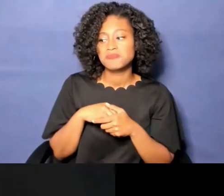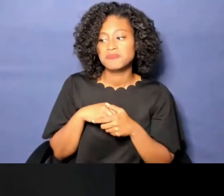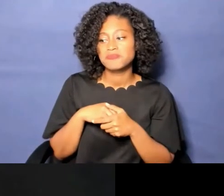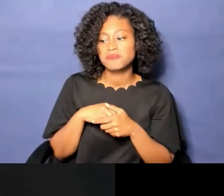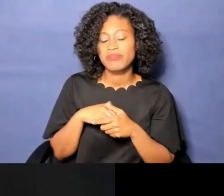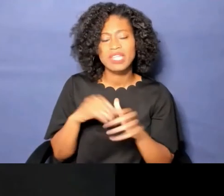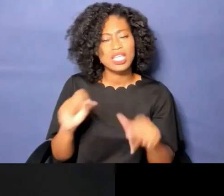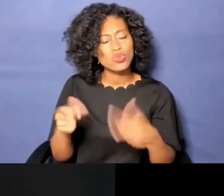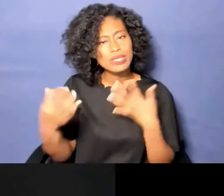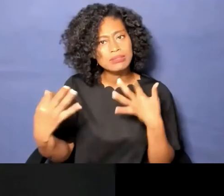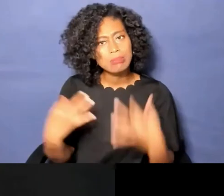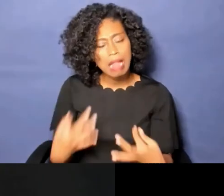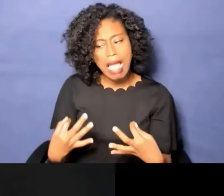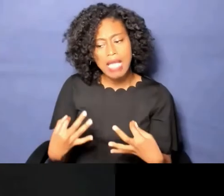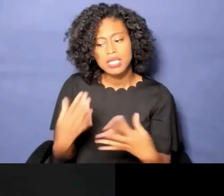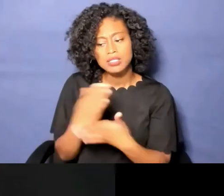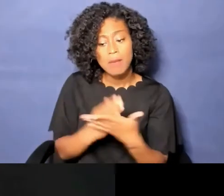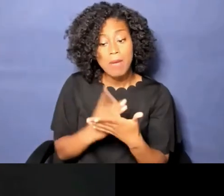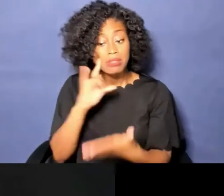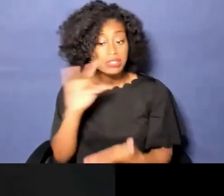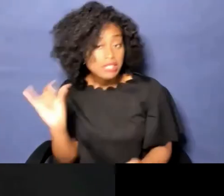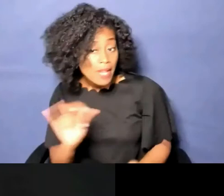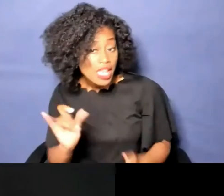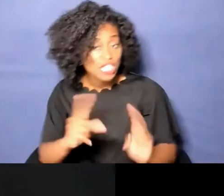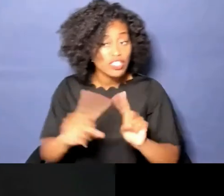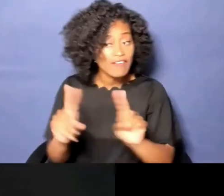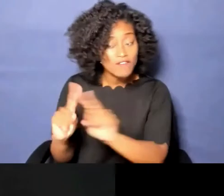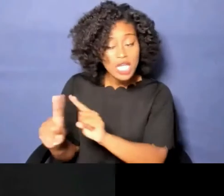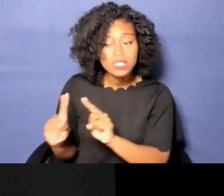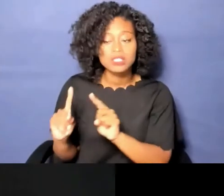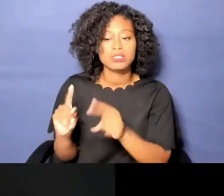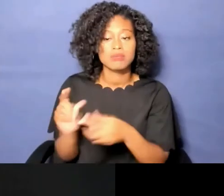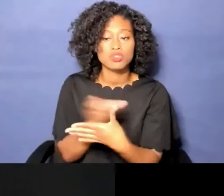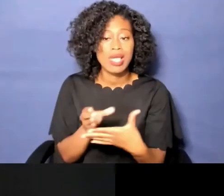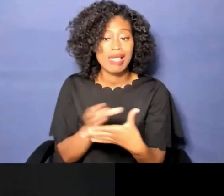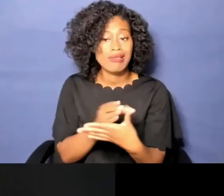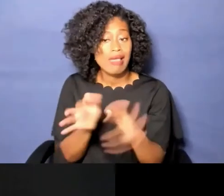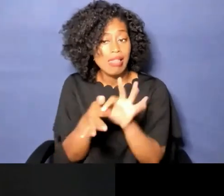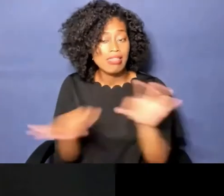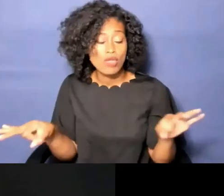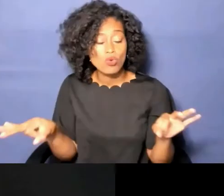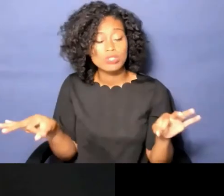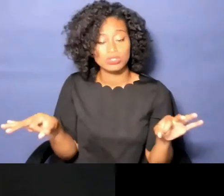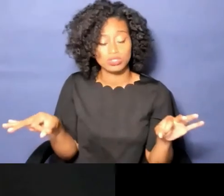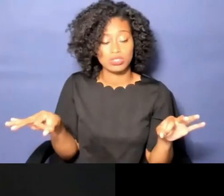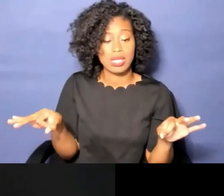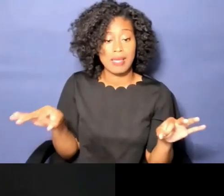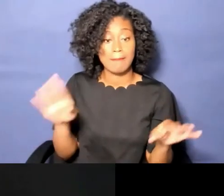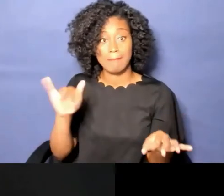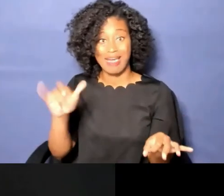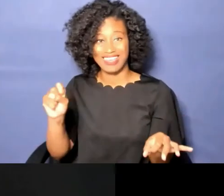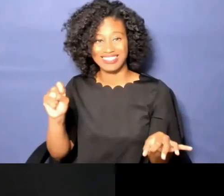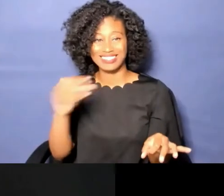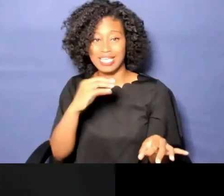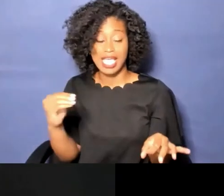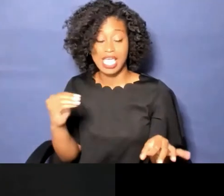of the similarities and differences between language bias and racial bias? How does have